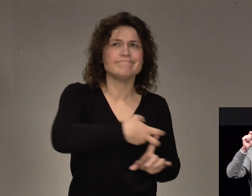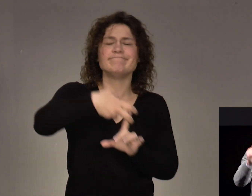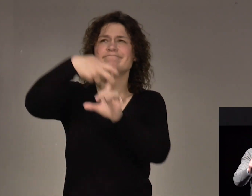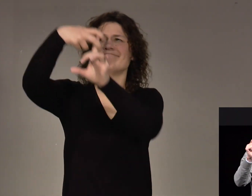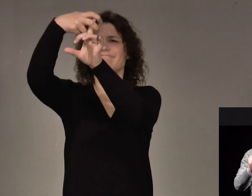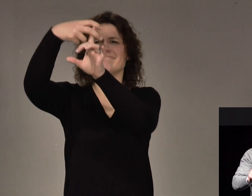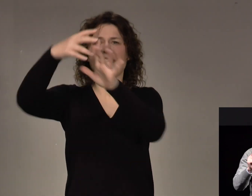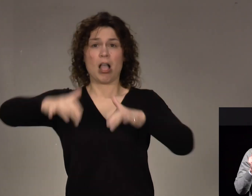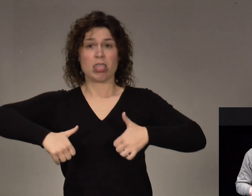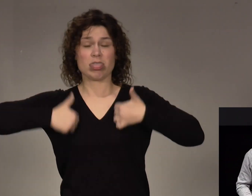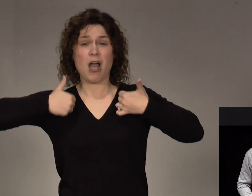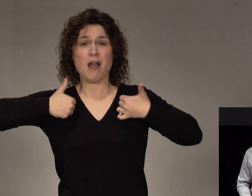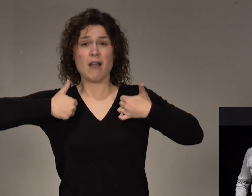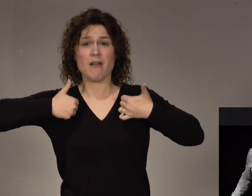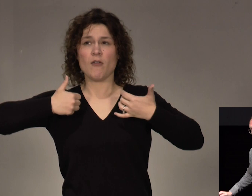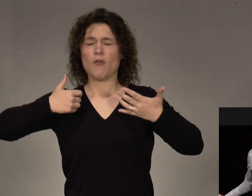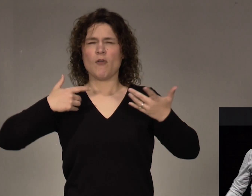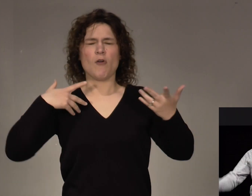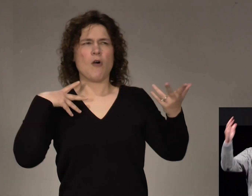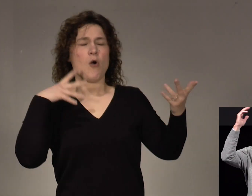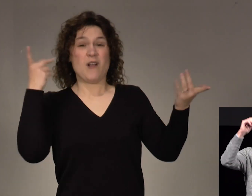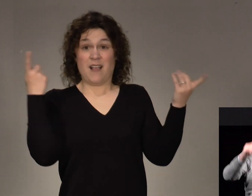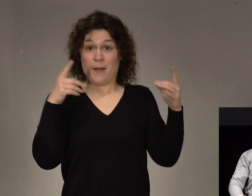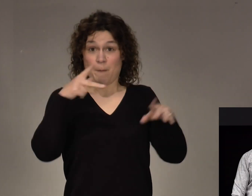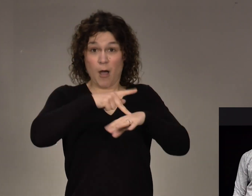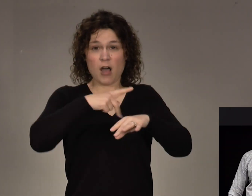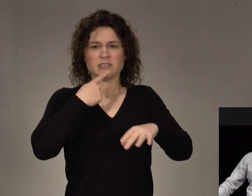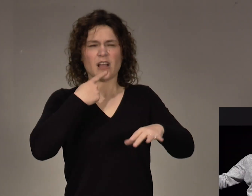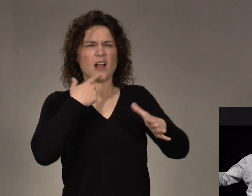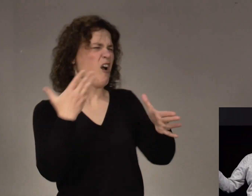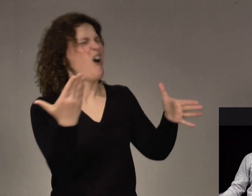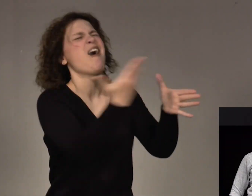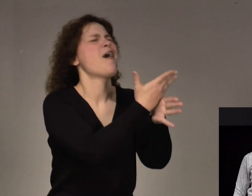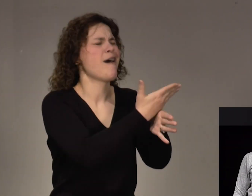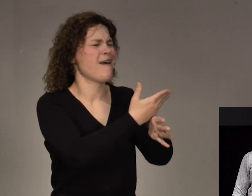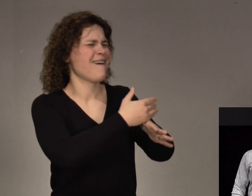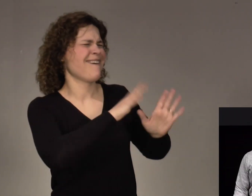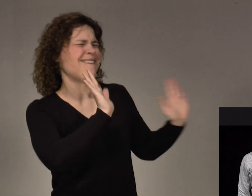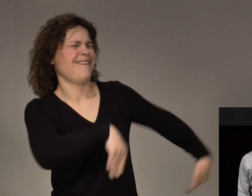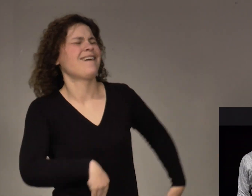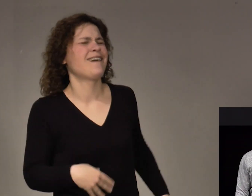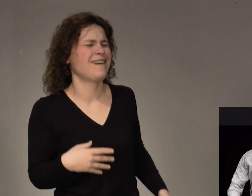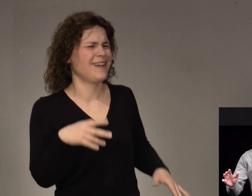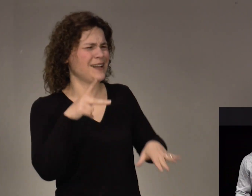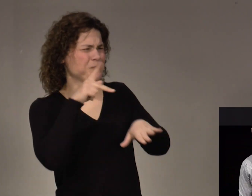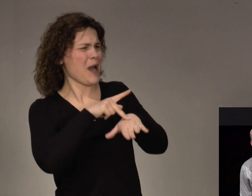Paul said that, Festus interrupted and said, "Oh Paul, you've--you're out of your